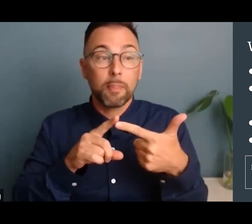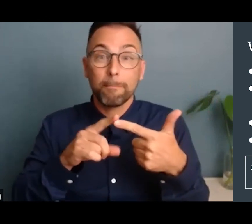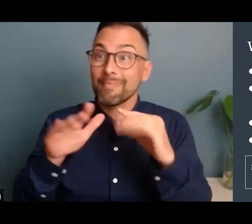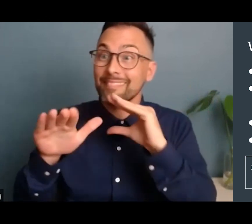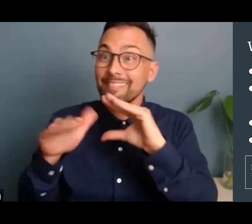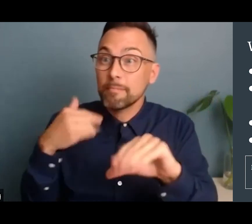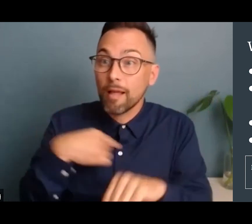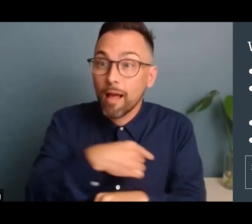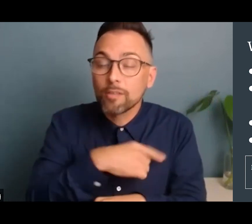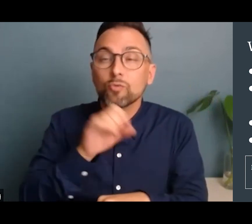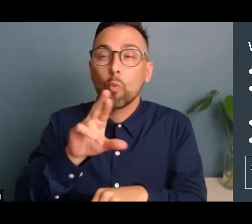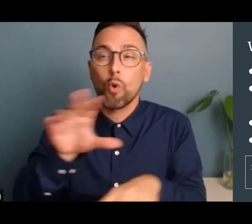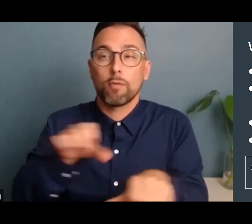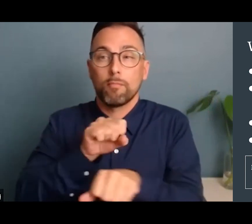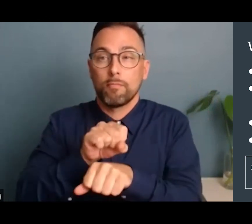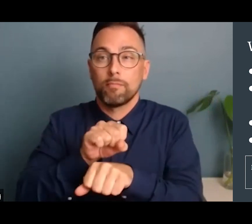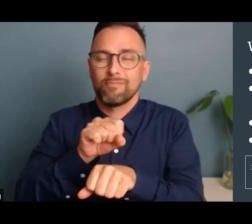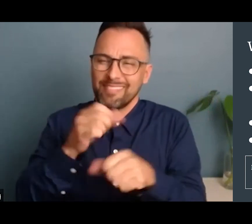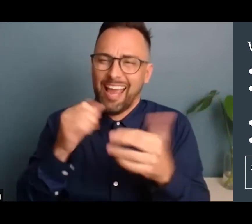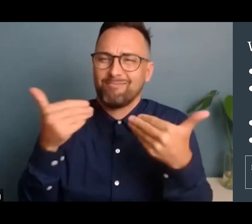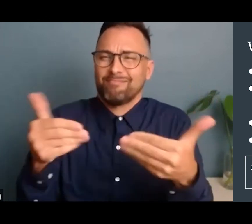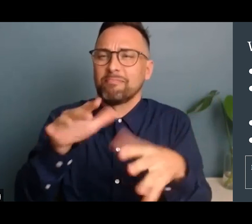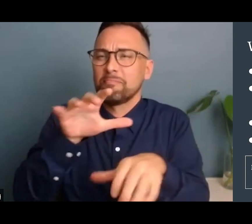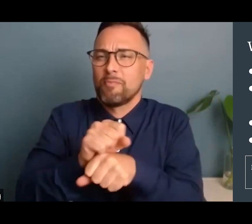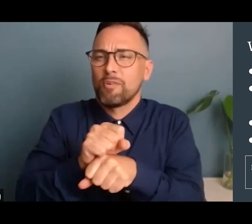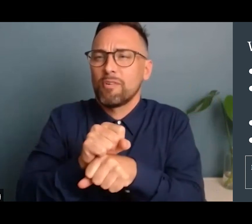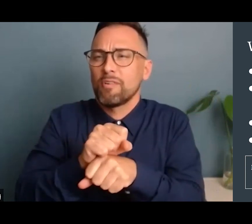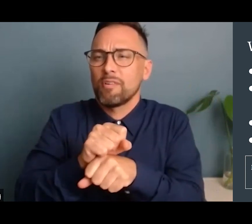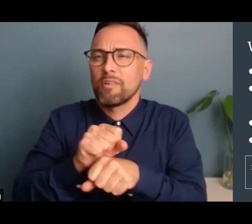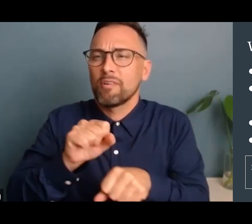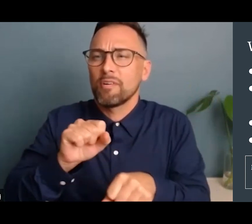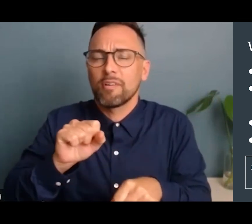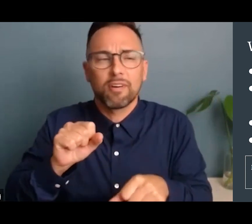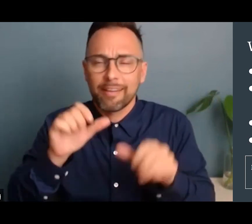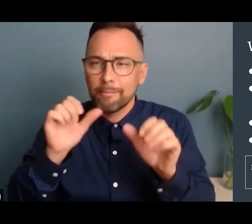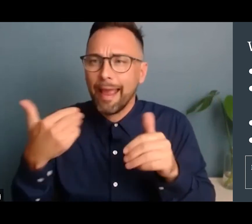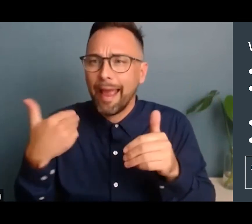You can email us, or go ahead and book an appointment with us.